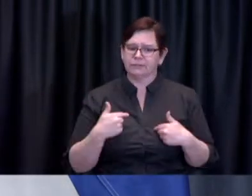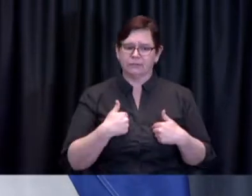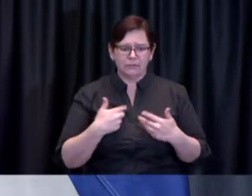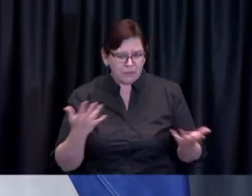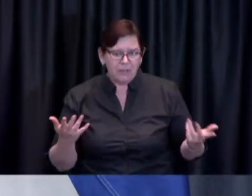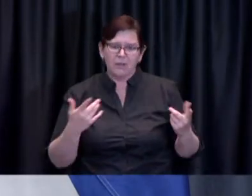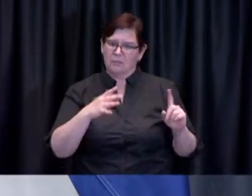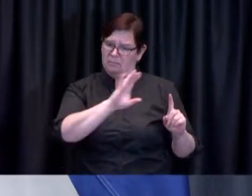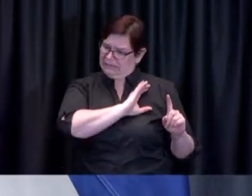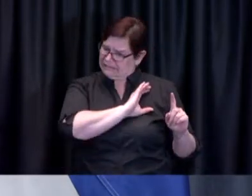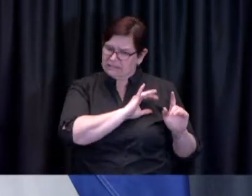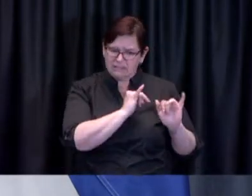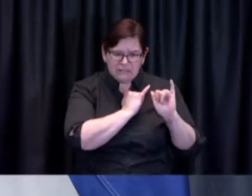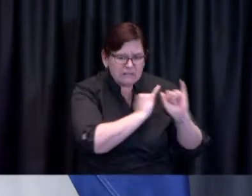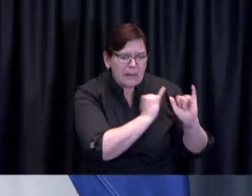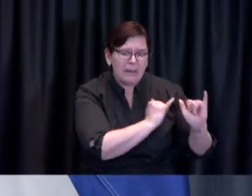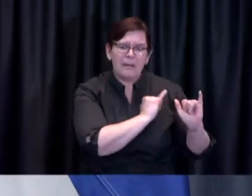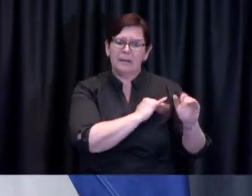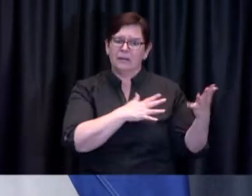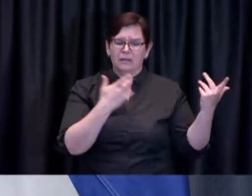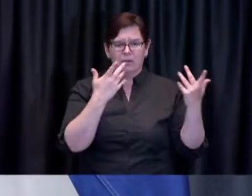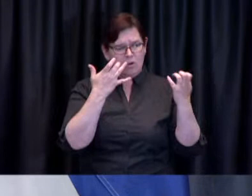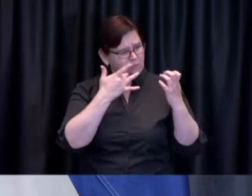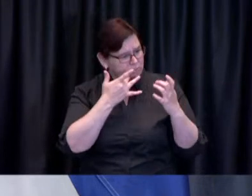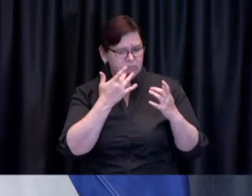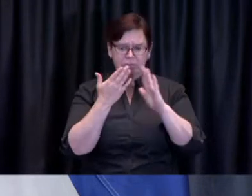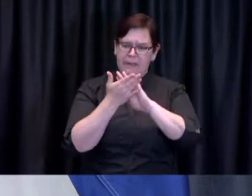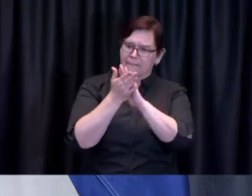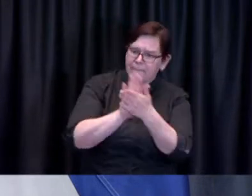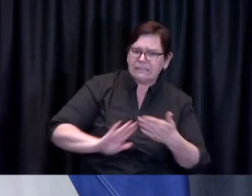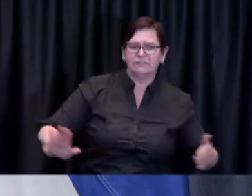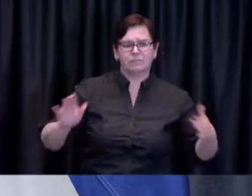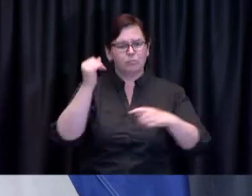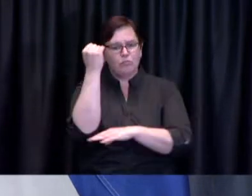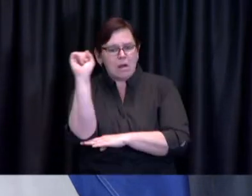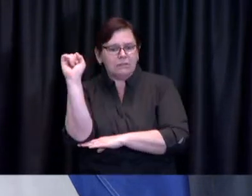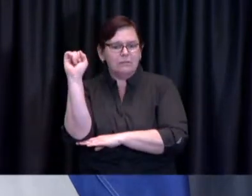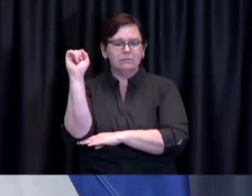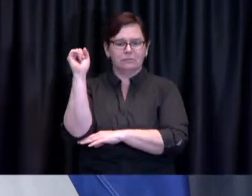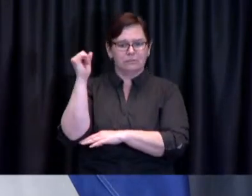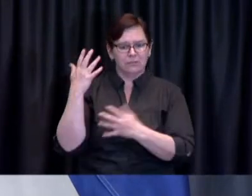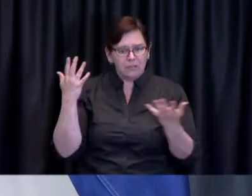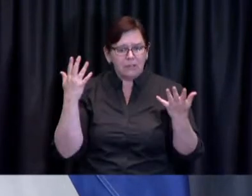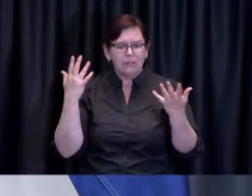remain peaceful and orderly as best they can they have also made it clear they will investigate any